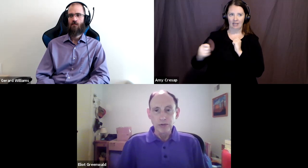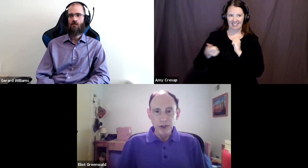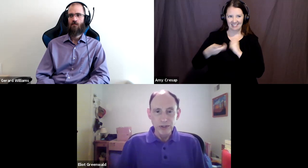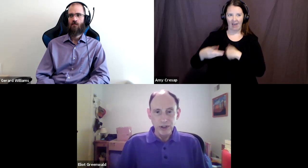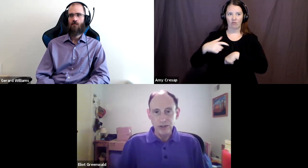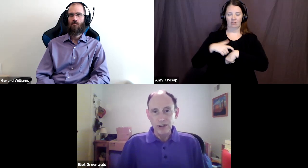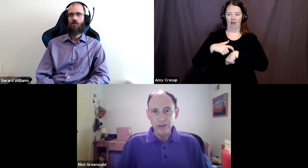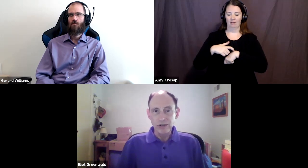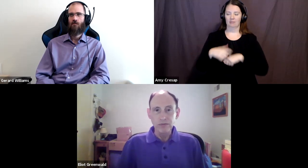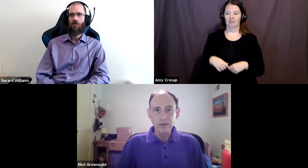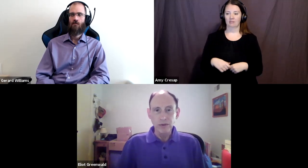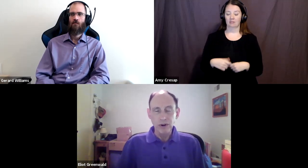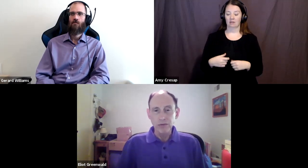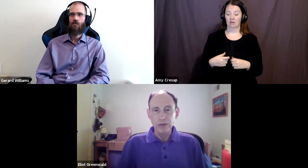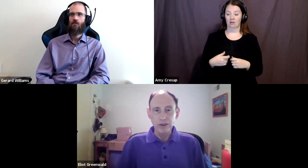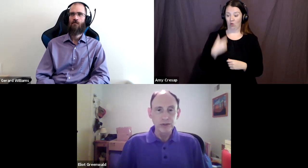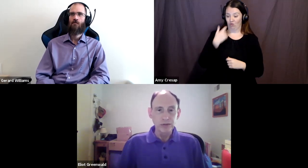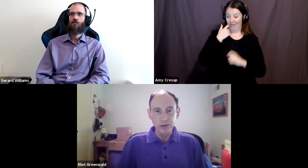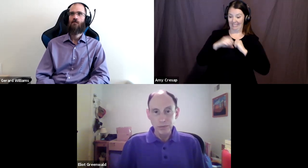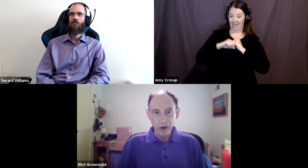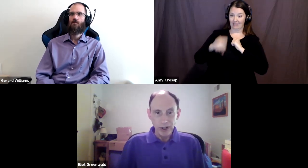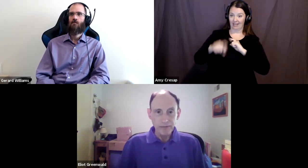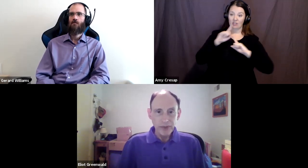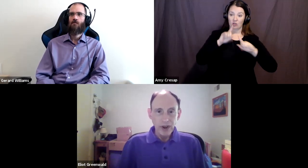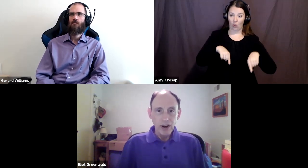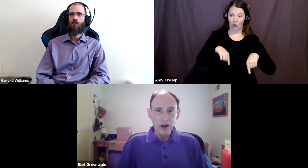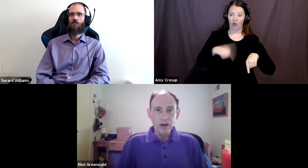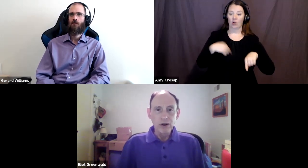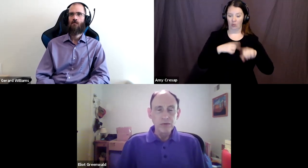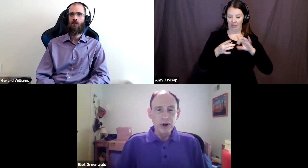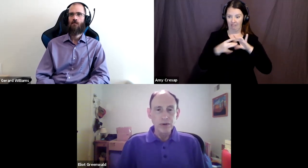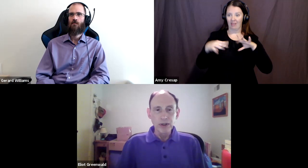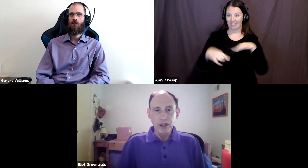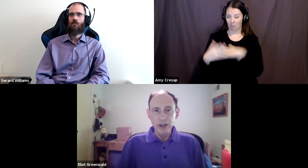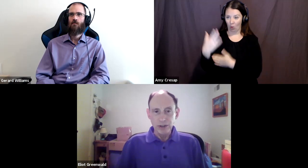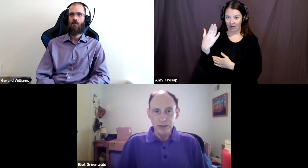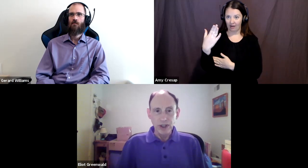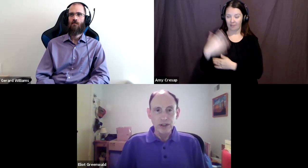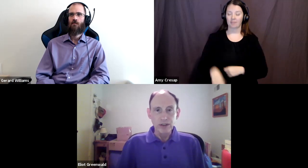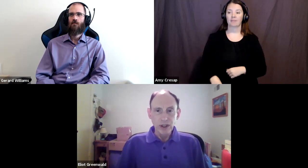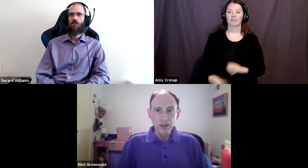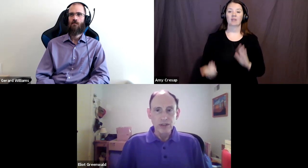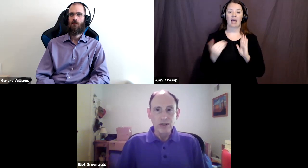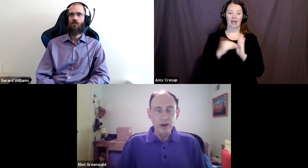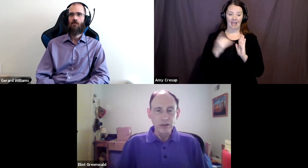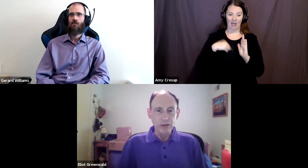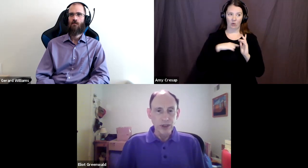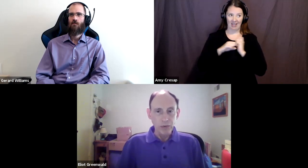the most recent extension order was issued this morning where we again extended that